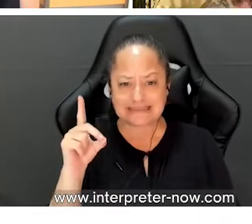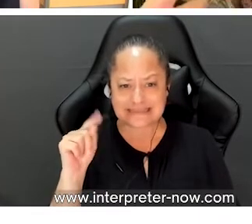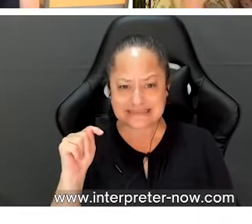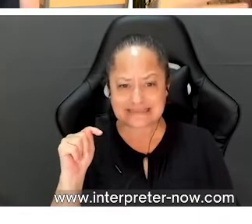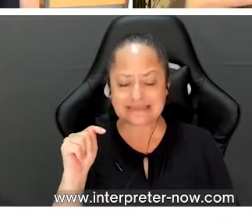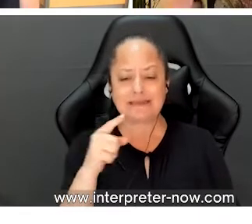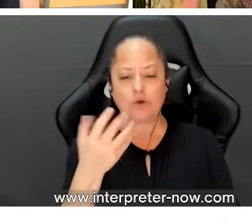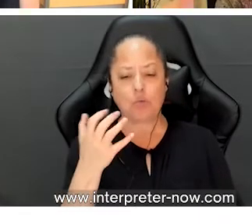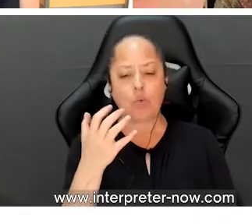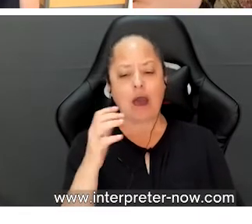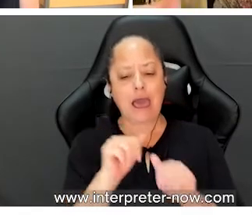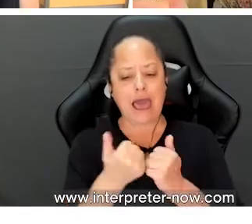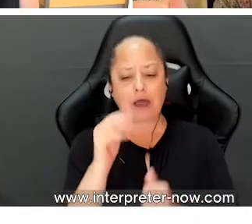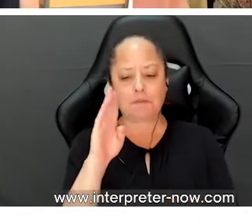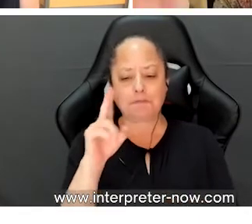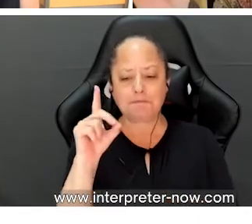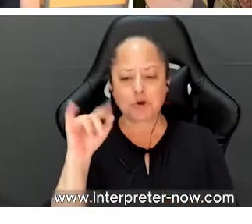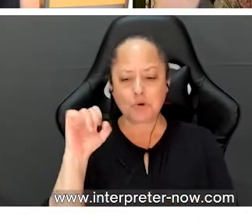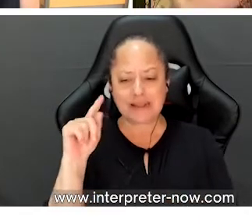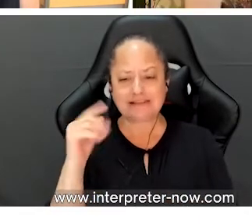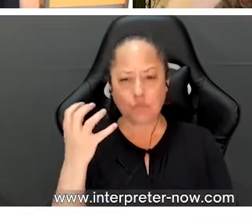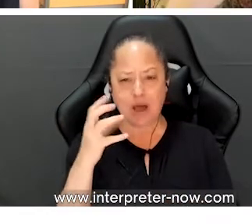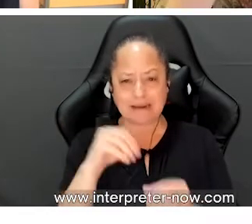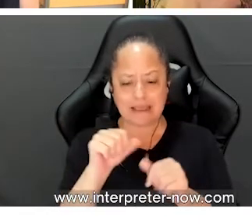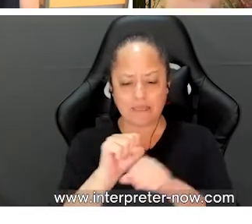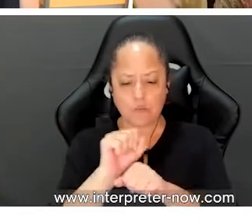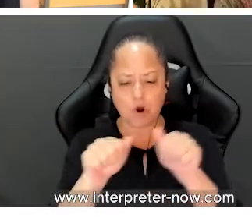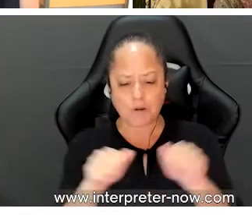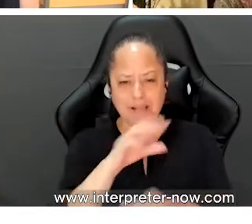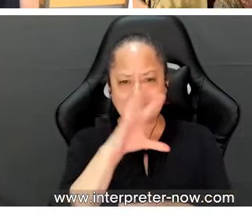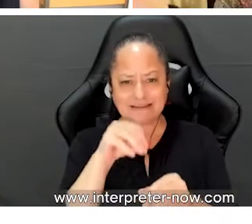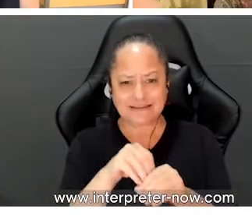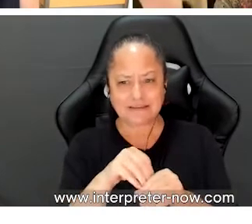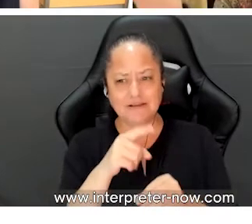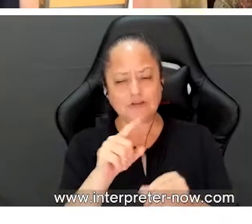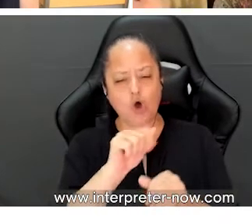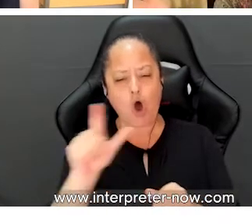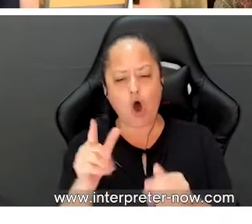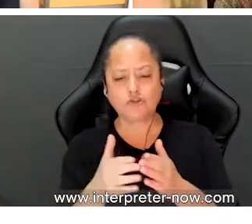Ultimately, again, those are all going to be generalizations. I personally believe that generalizations have their place.